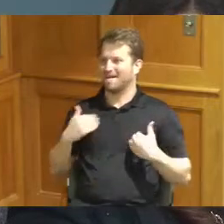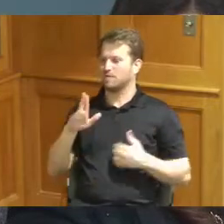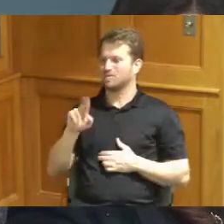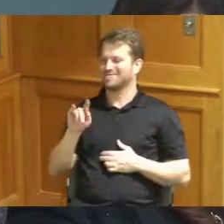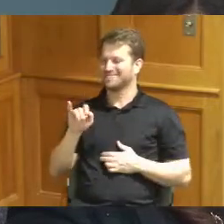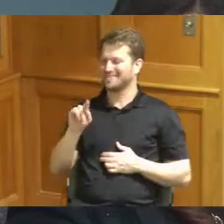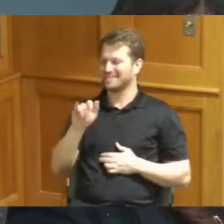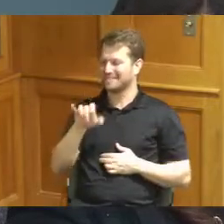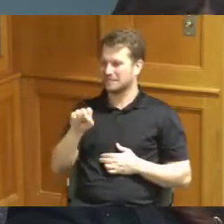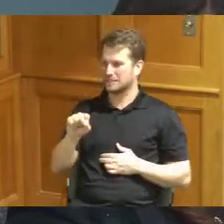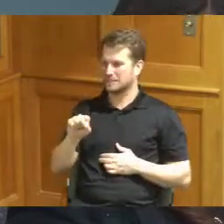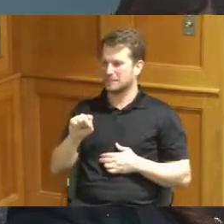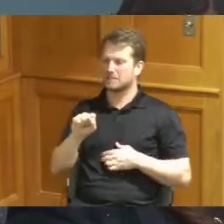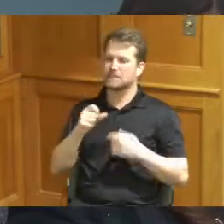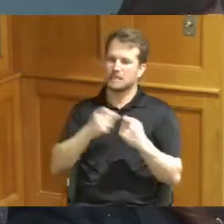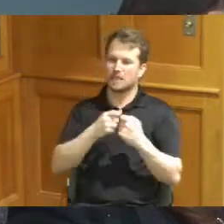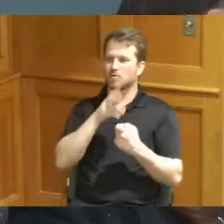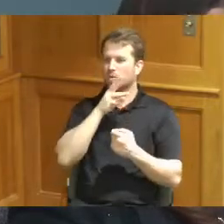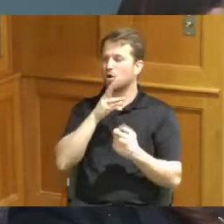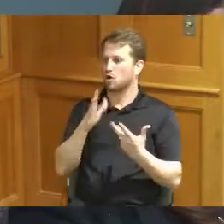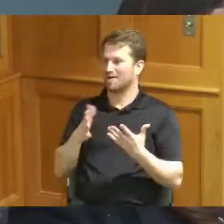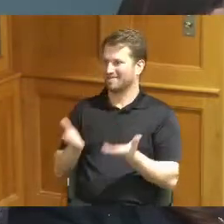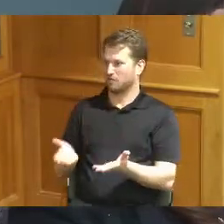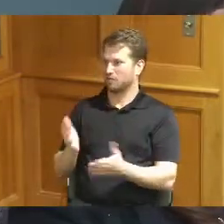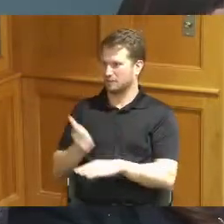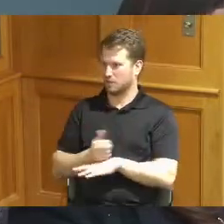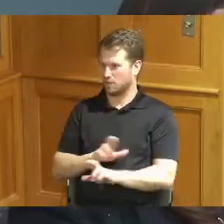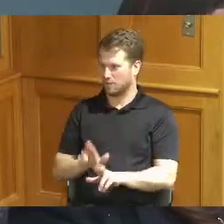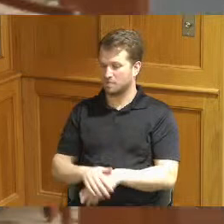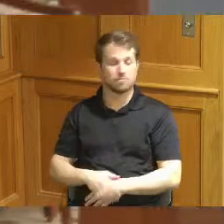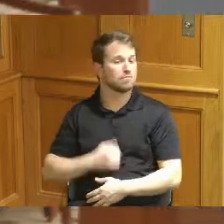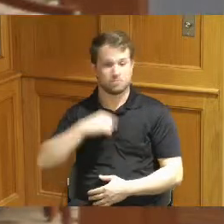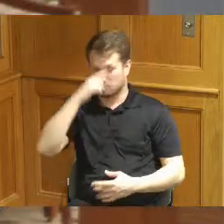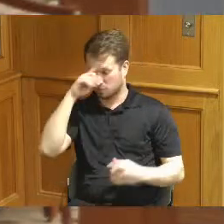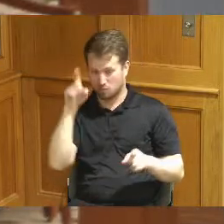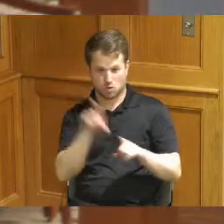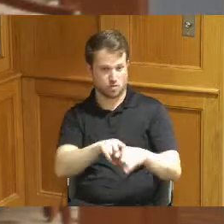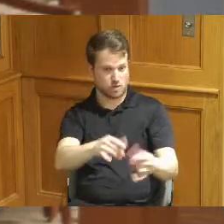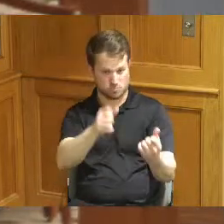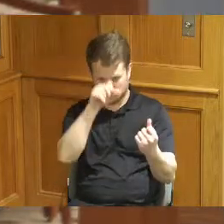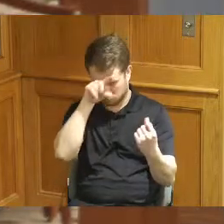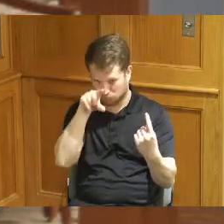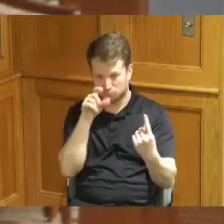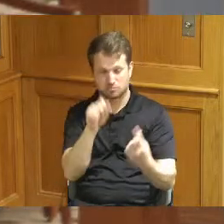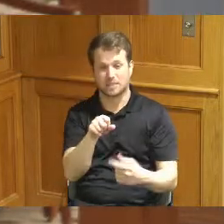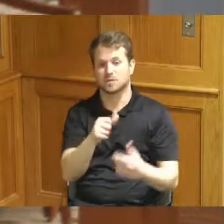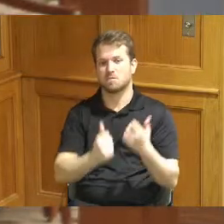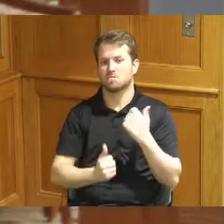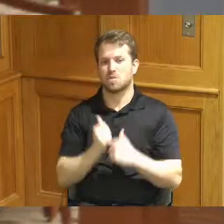already in there so I agree with you completely most homeless people are not mentally ill most